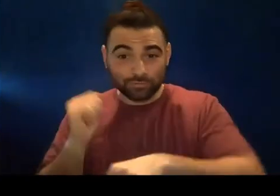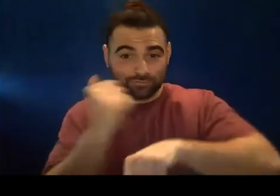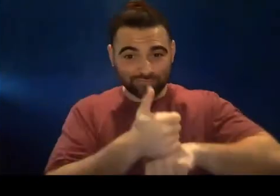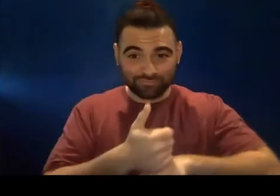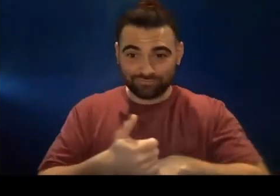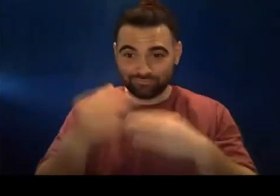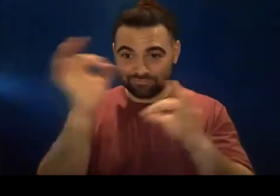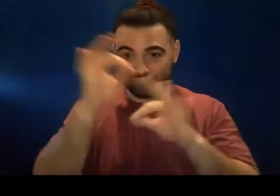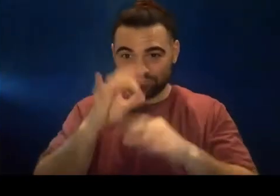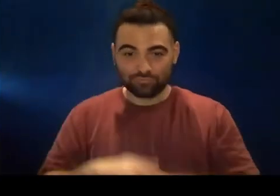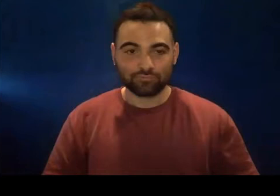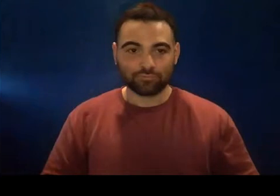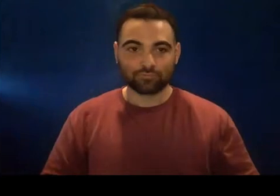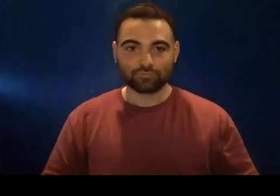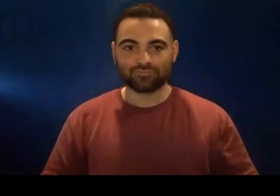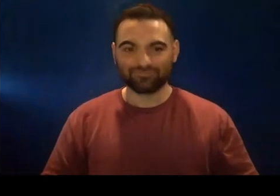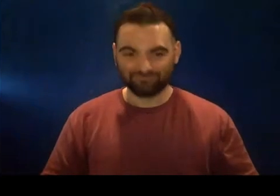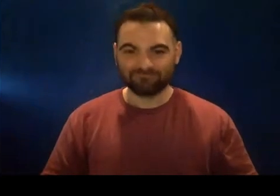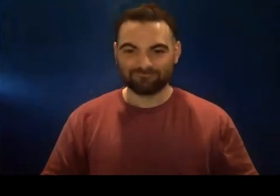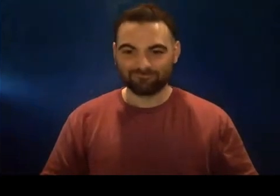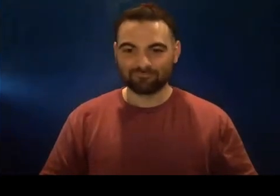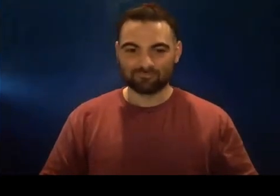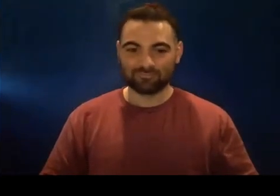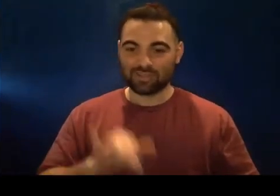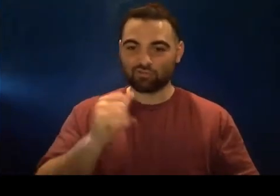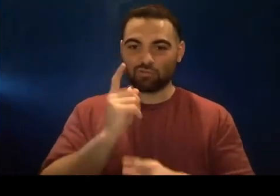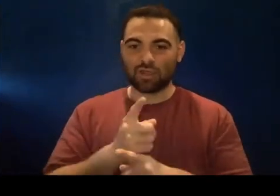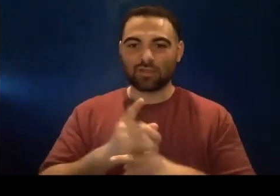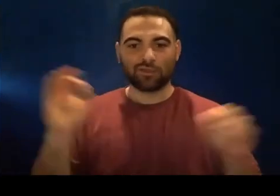That's right, there's no firm answer